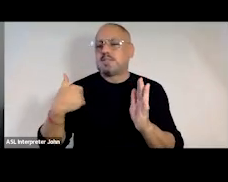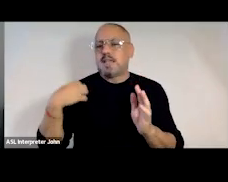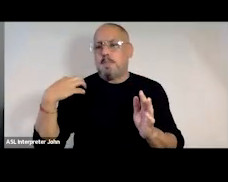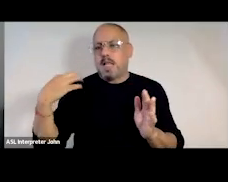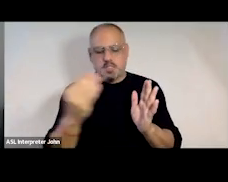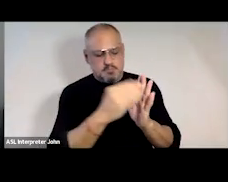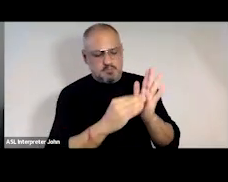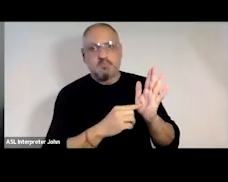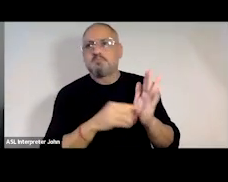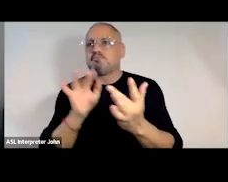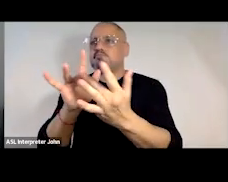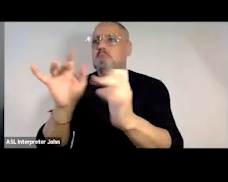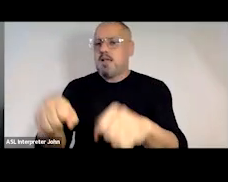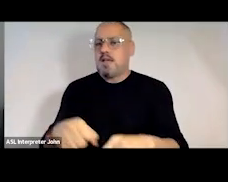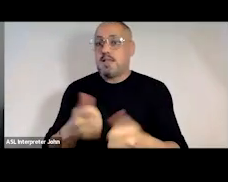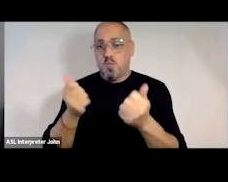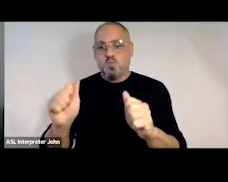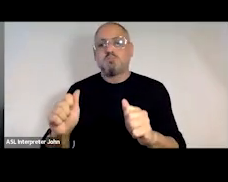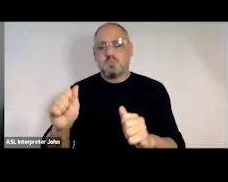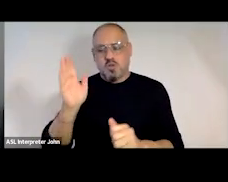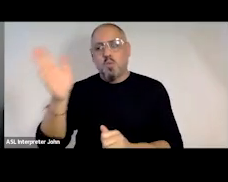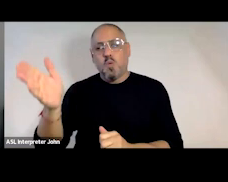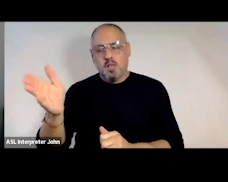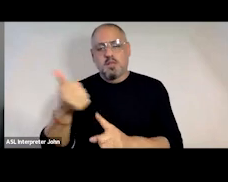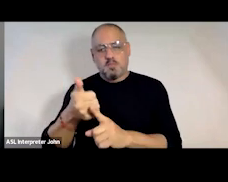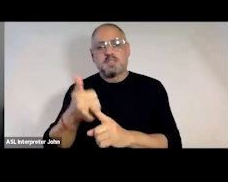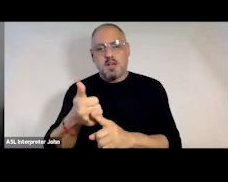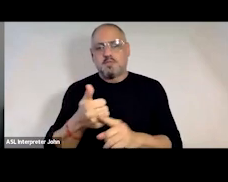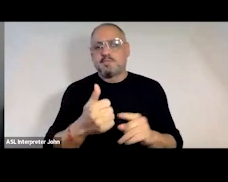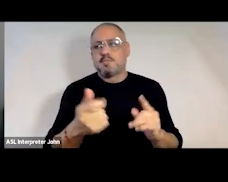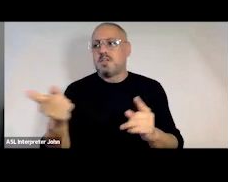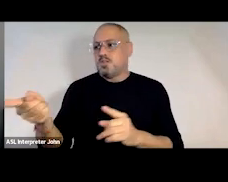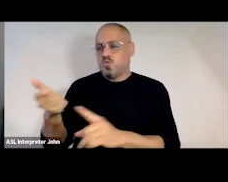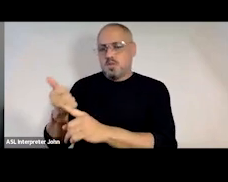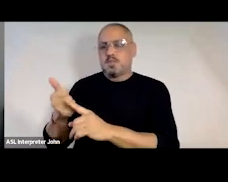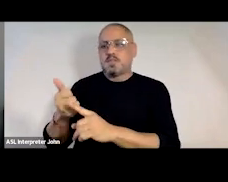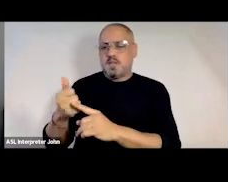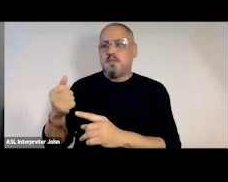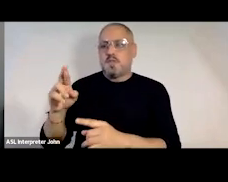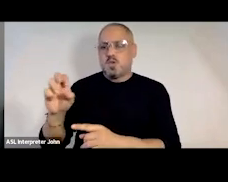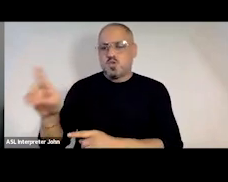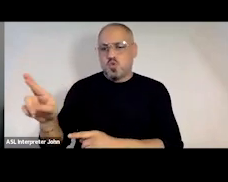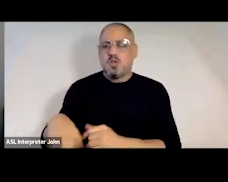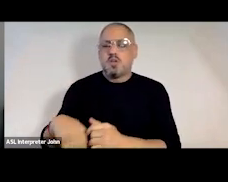So they will be trying to collect records as well, but you also as the SOAR provider wanna collect records